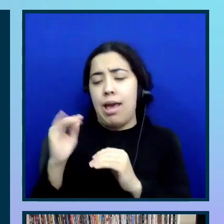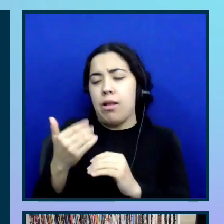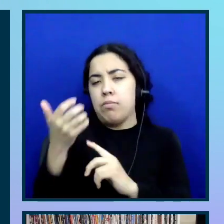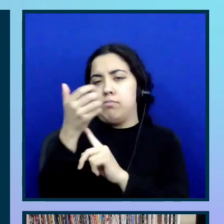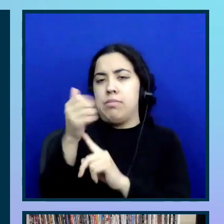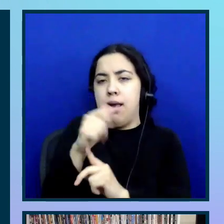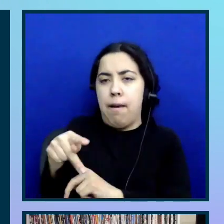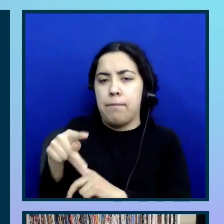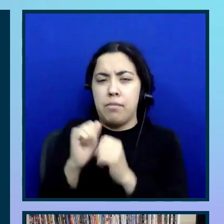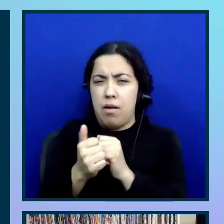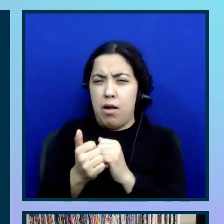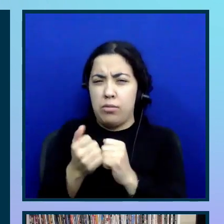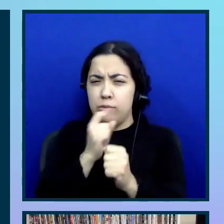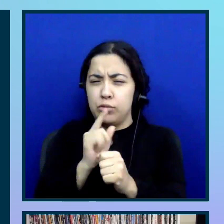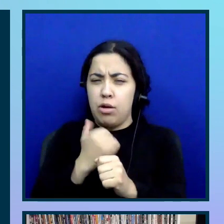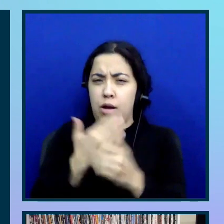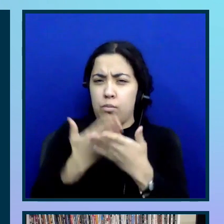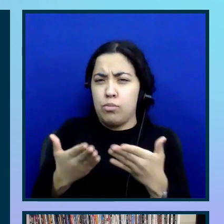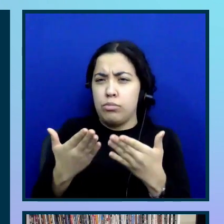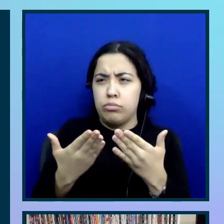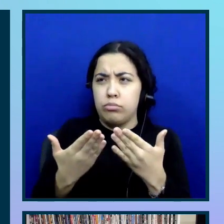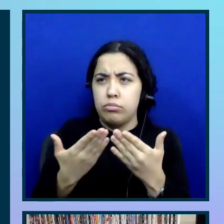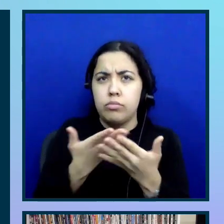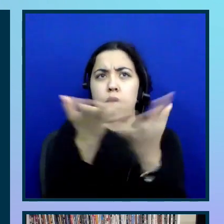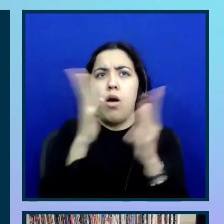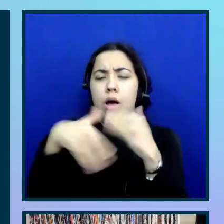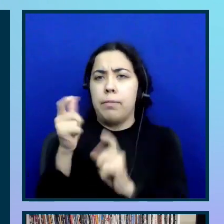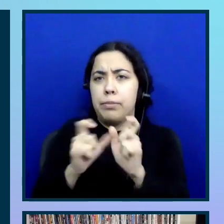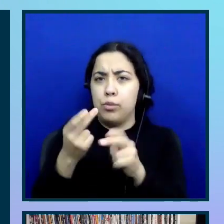make sure our products are usable by everyone? How do we actually make things accessible?